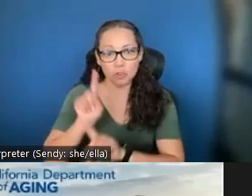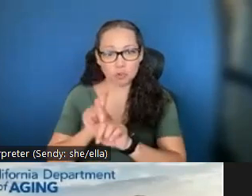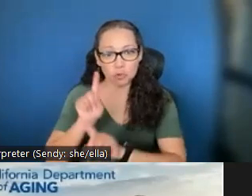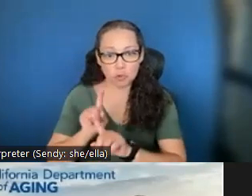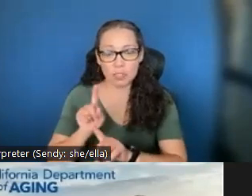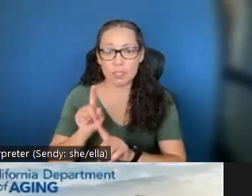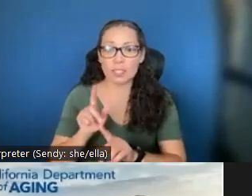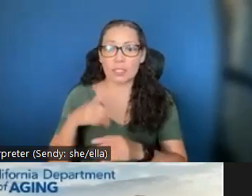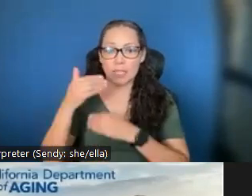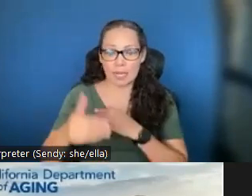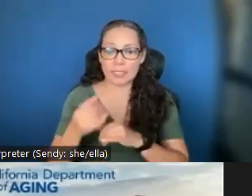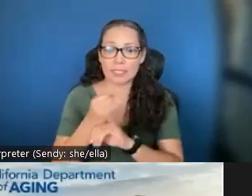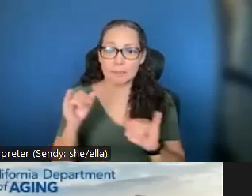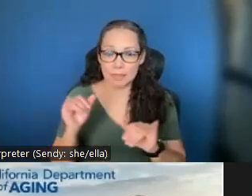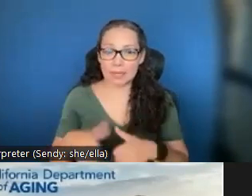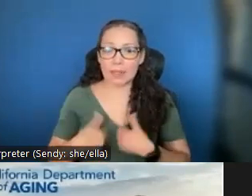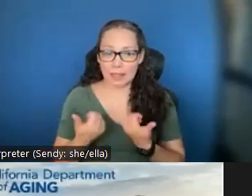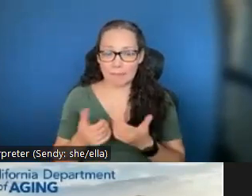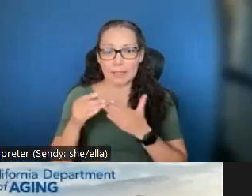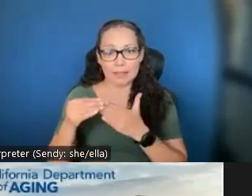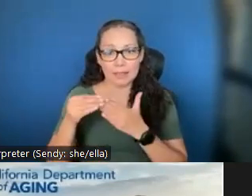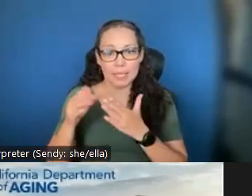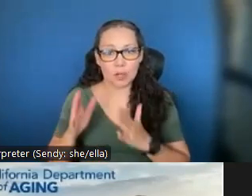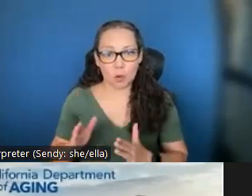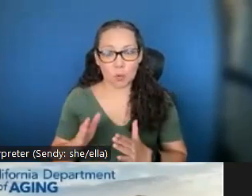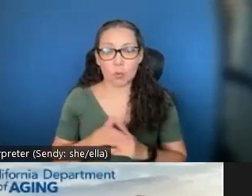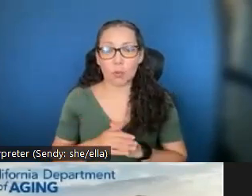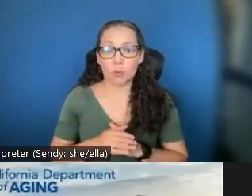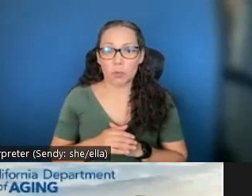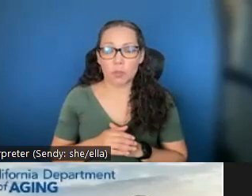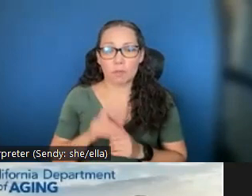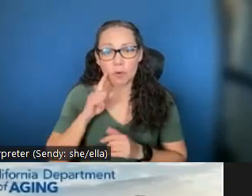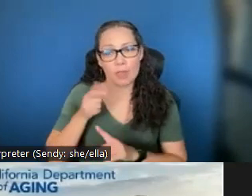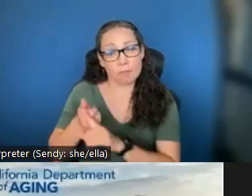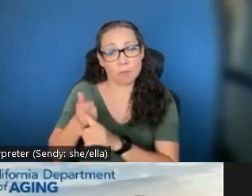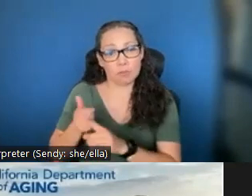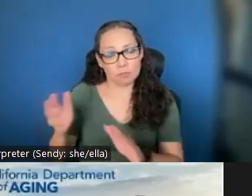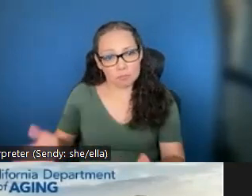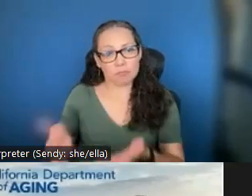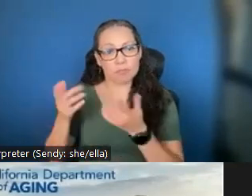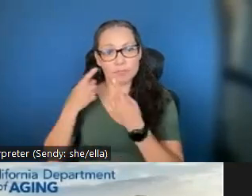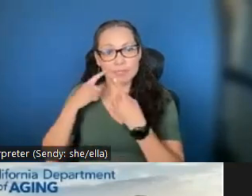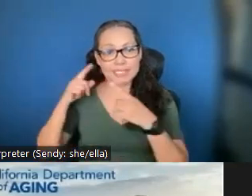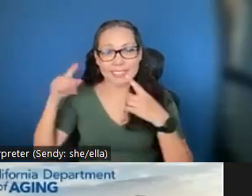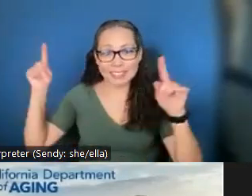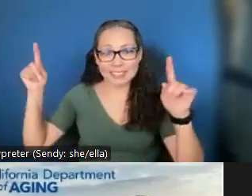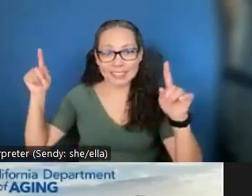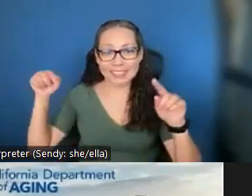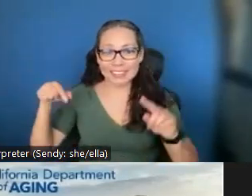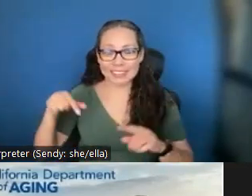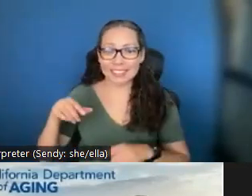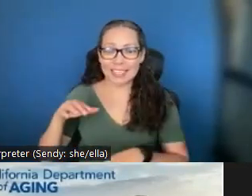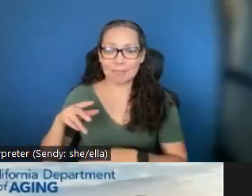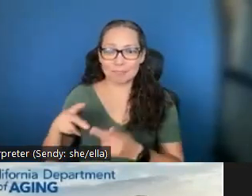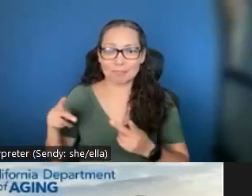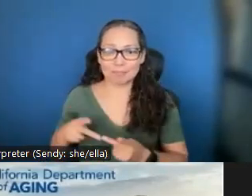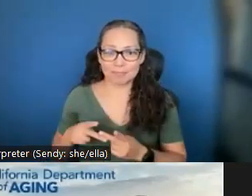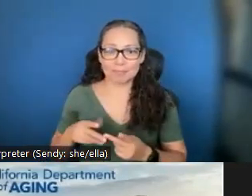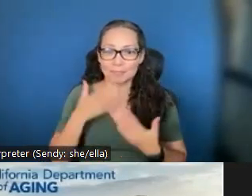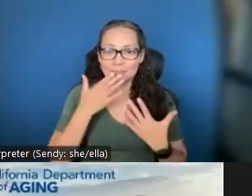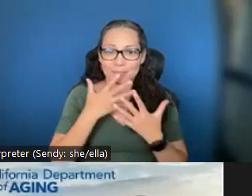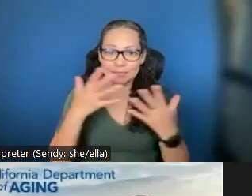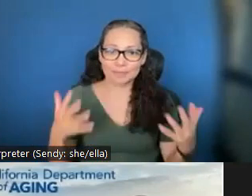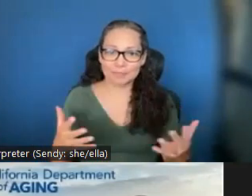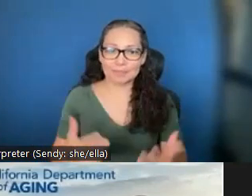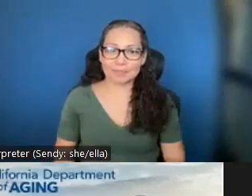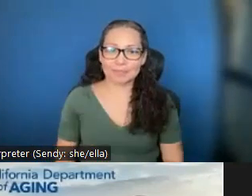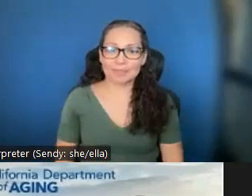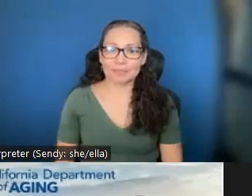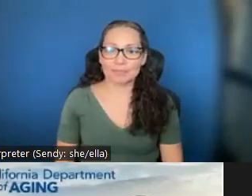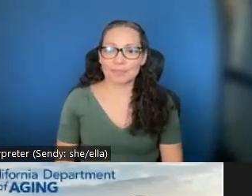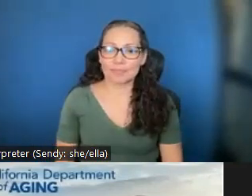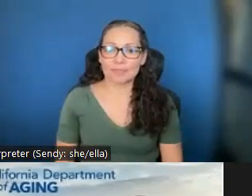Living uh leader to to uh succeed uh me uh in this role so thank you so much and um before I